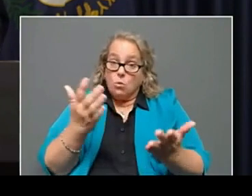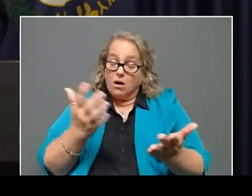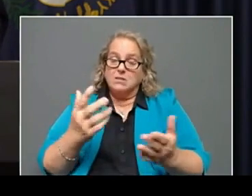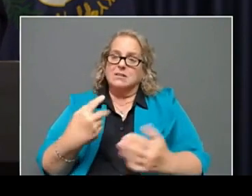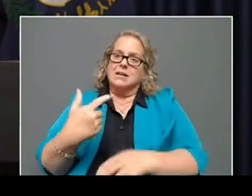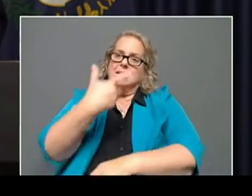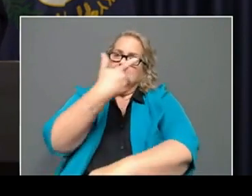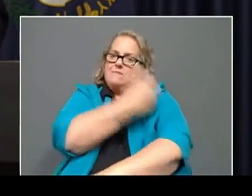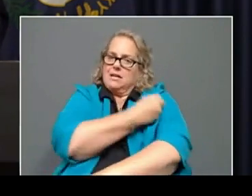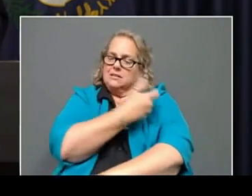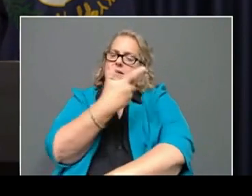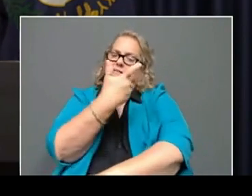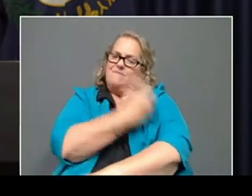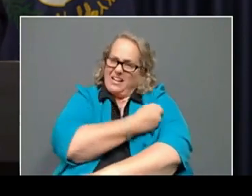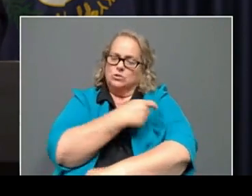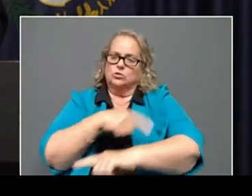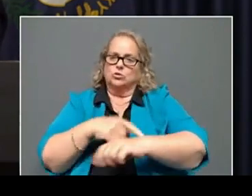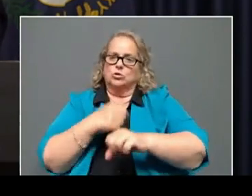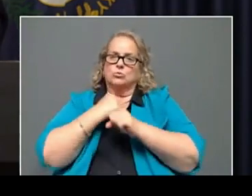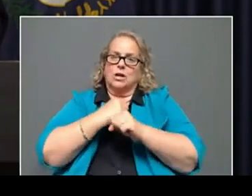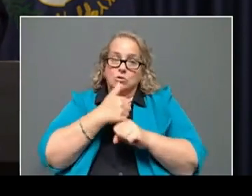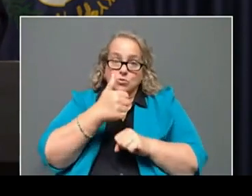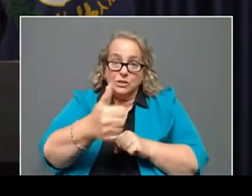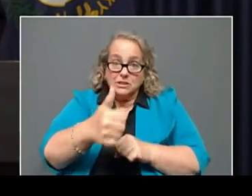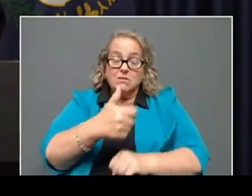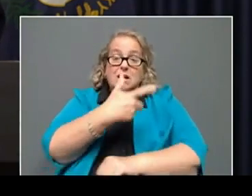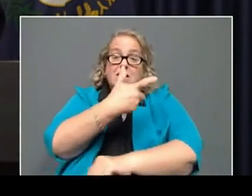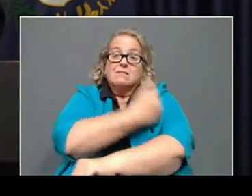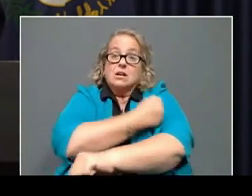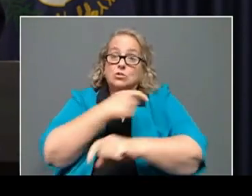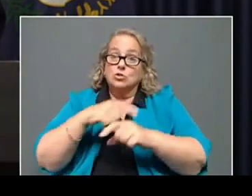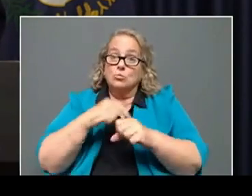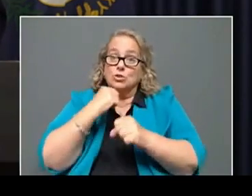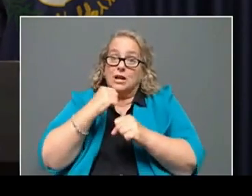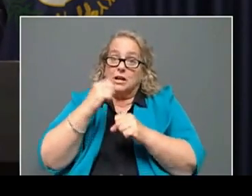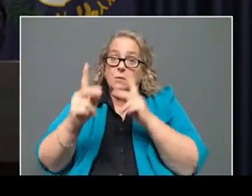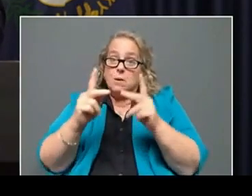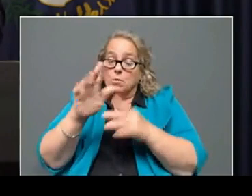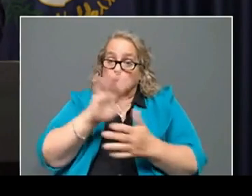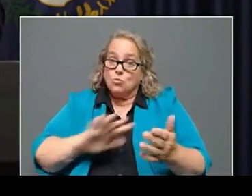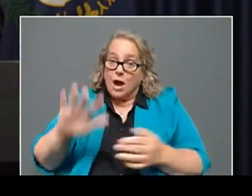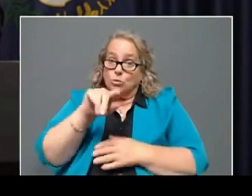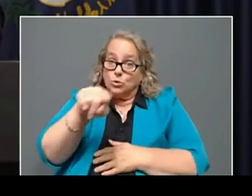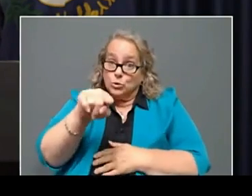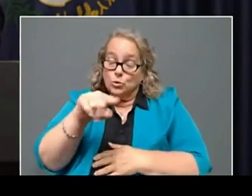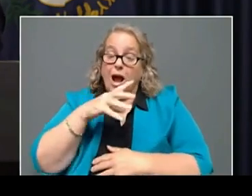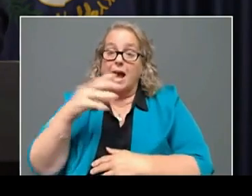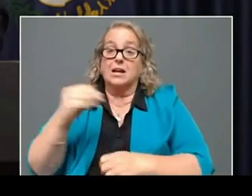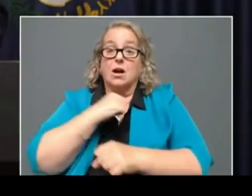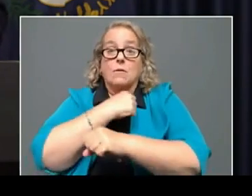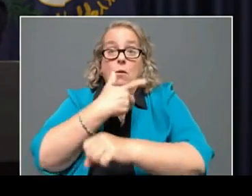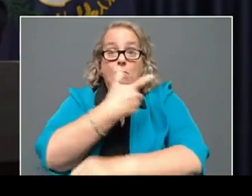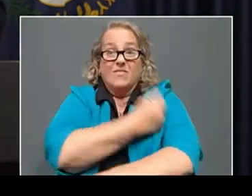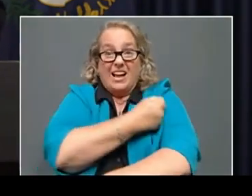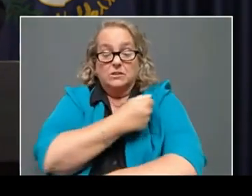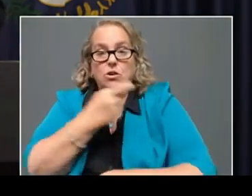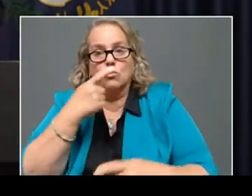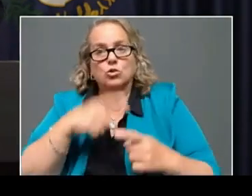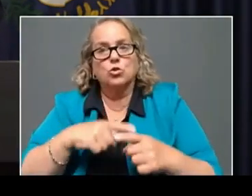yourself, Get vaccinated to protect the people around. You get vaccinated so we can defeat covid once and for all